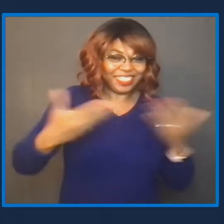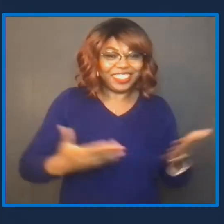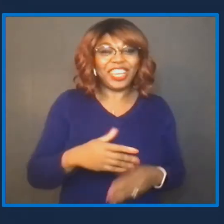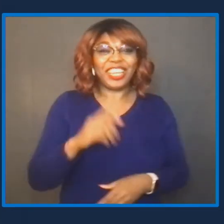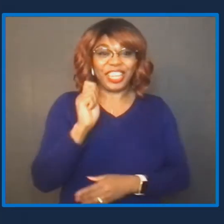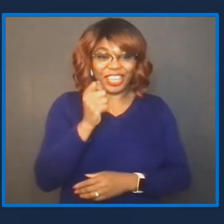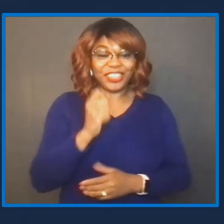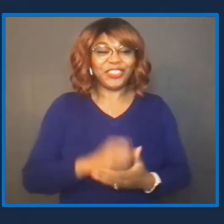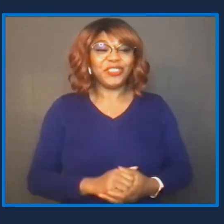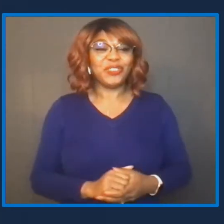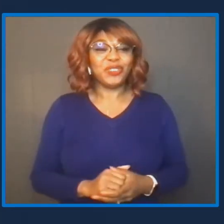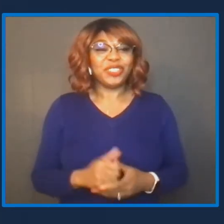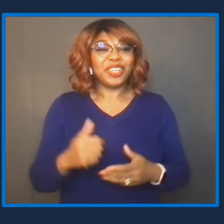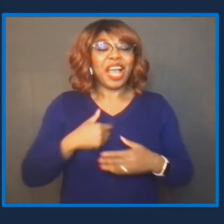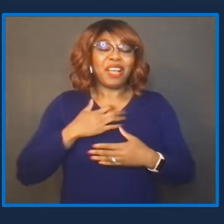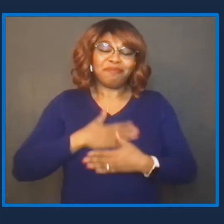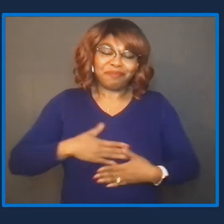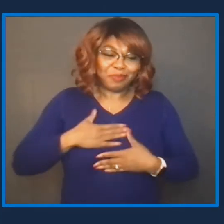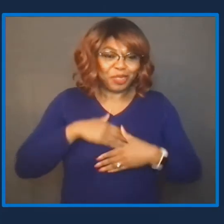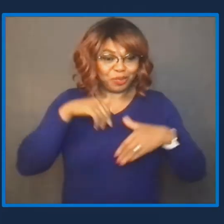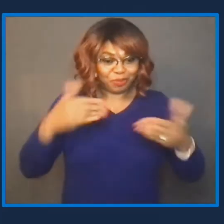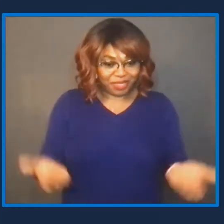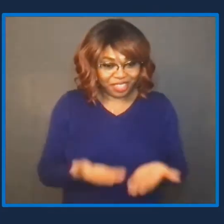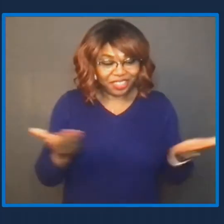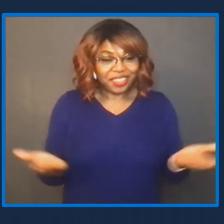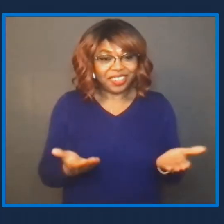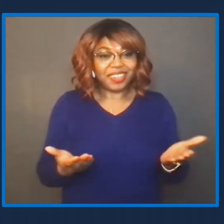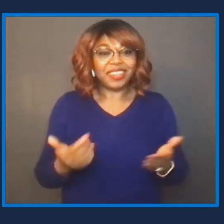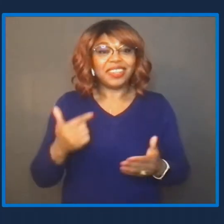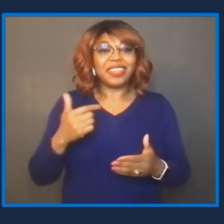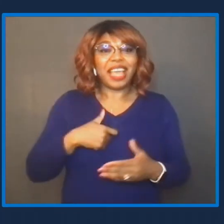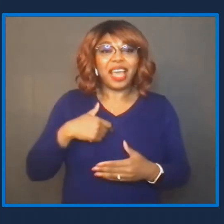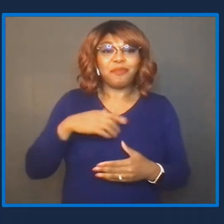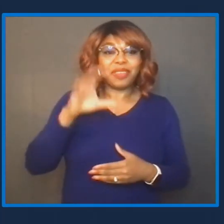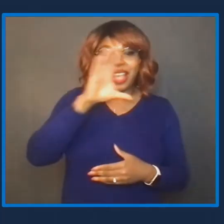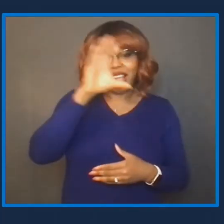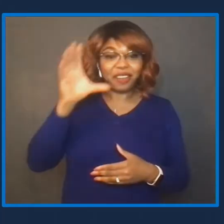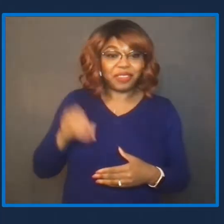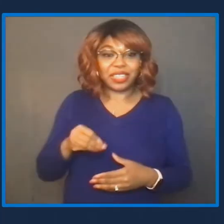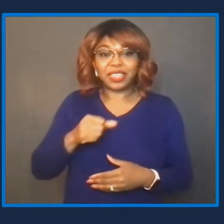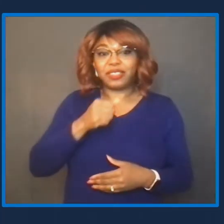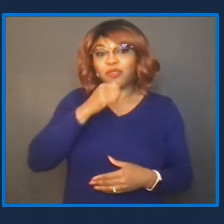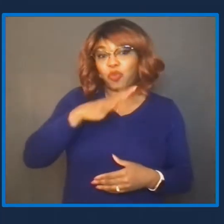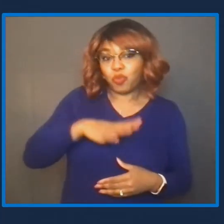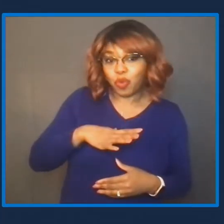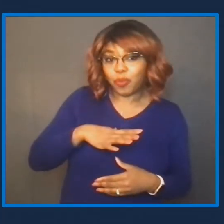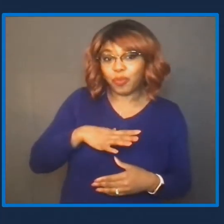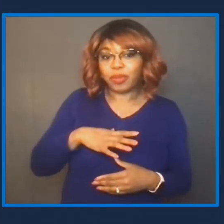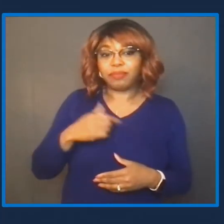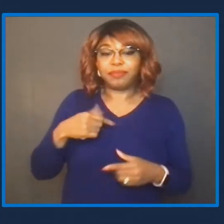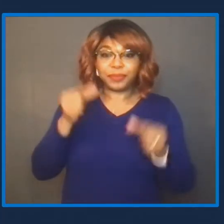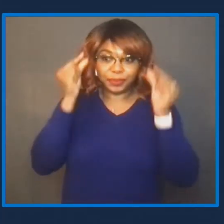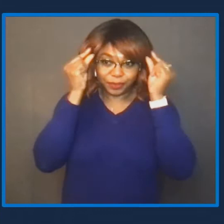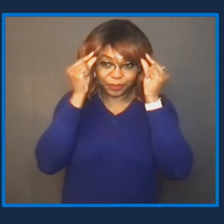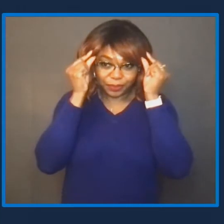I'm very pleased to be here. I am an African woman. I have short black hair.